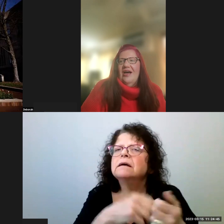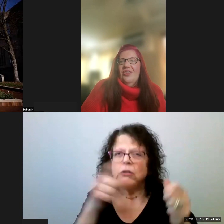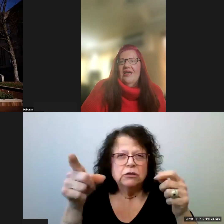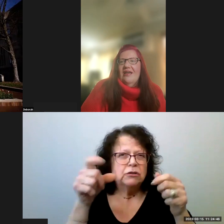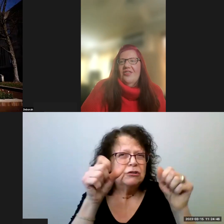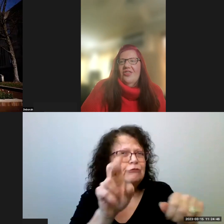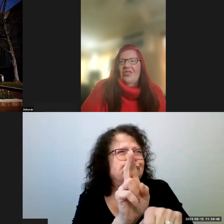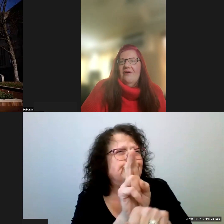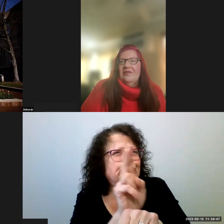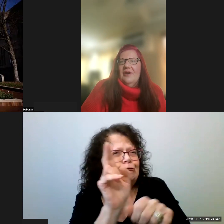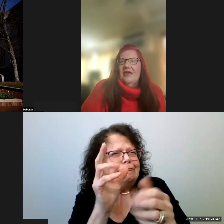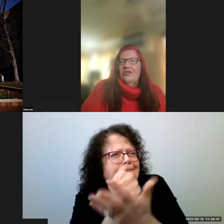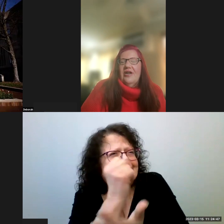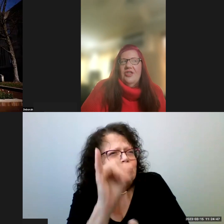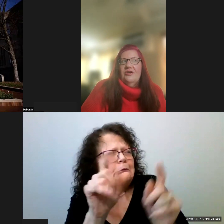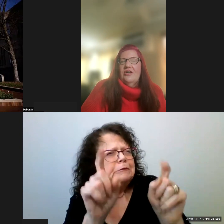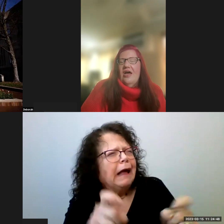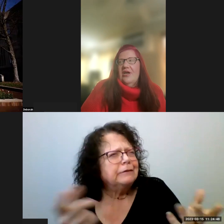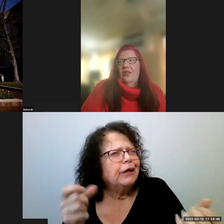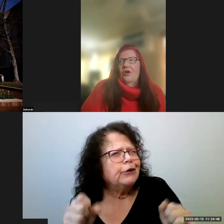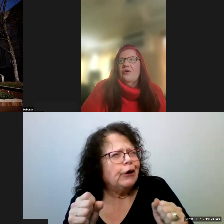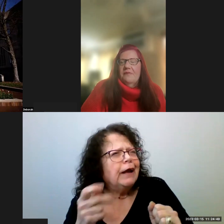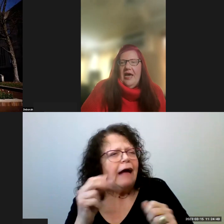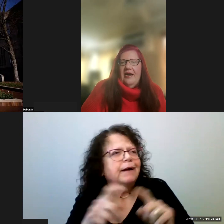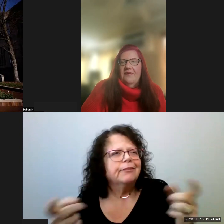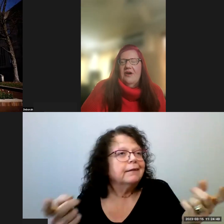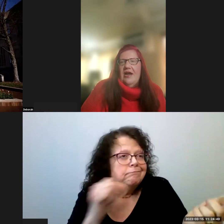I think that was a big concern. I think there's a lot we can learn from that and figure out